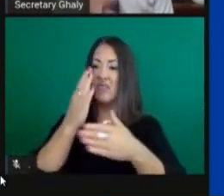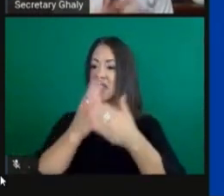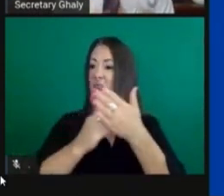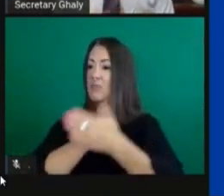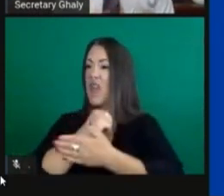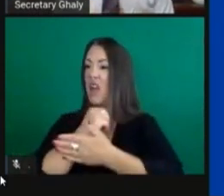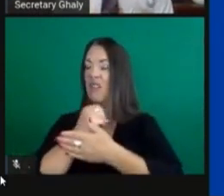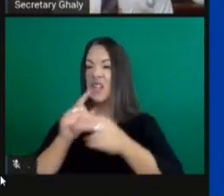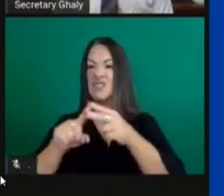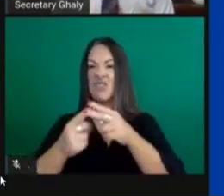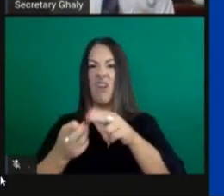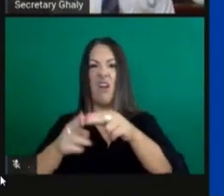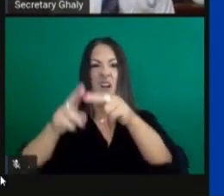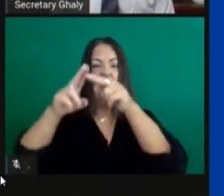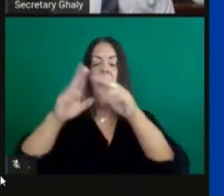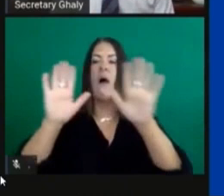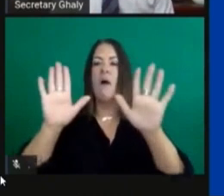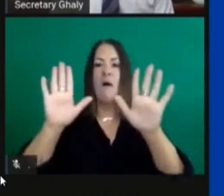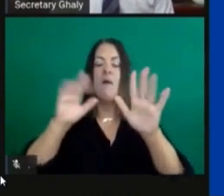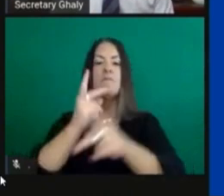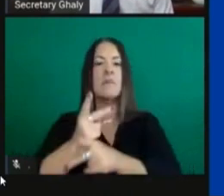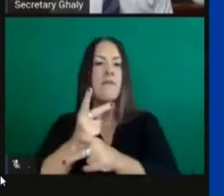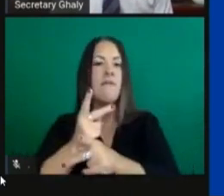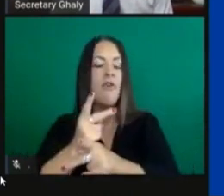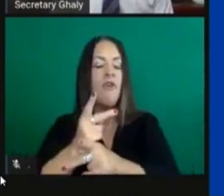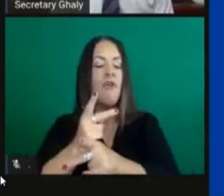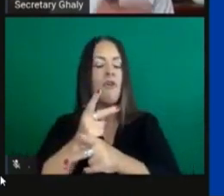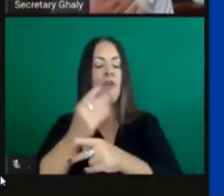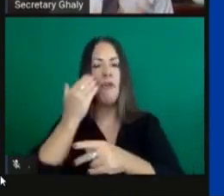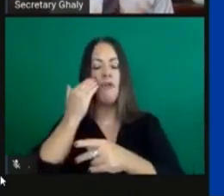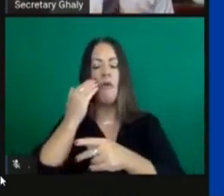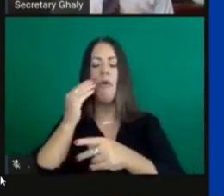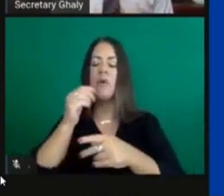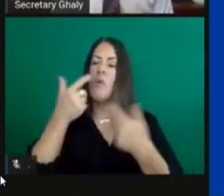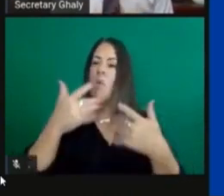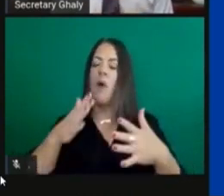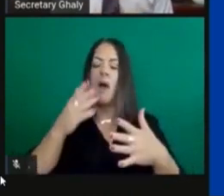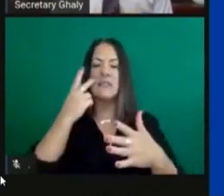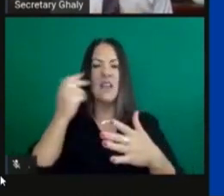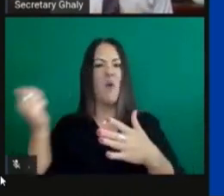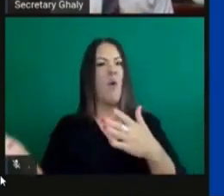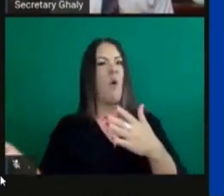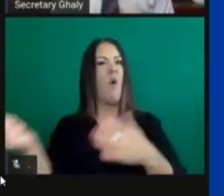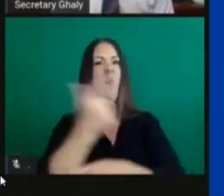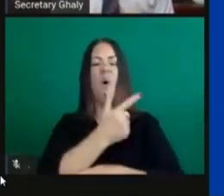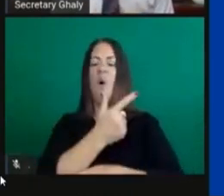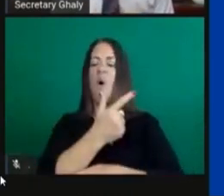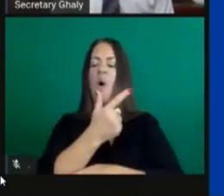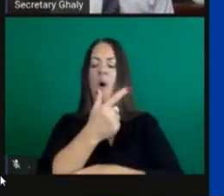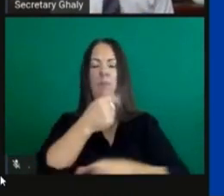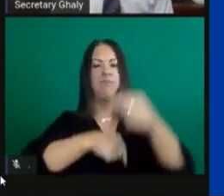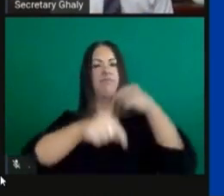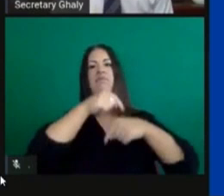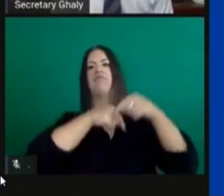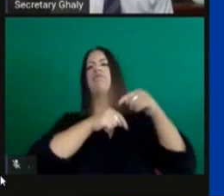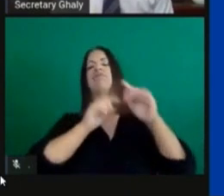SO AS WE MOVE FORWARD, WE CAN BE BEST PREPARED IN CASE WE SEE SOME INCREASE IN TRANSMISSION. THAT IT DOESN'T CAUSE US TO